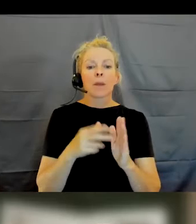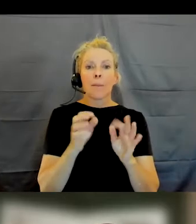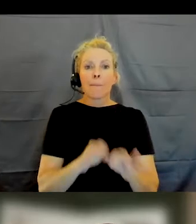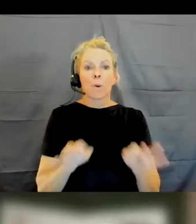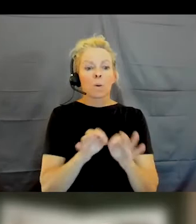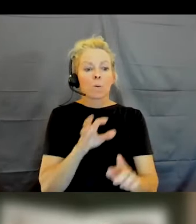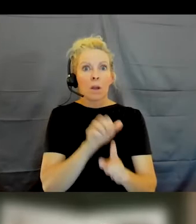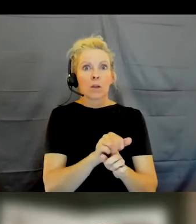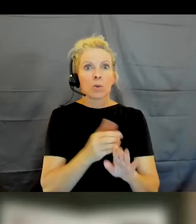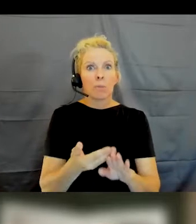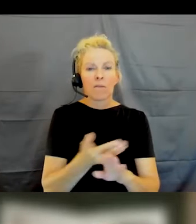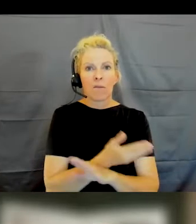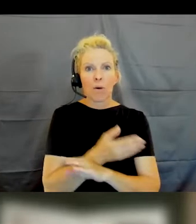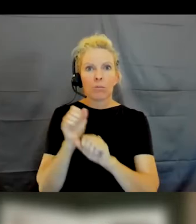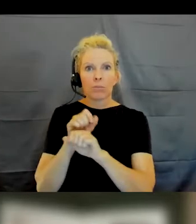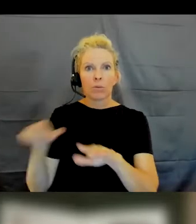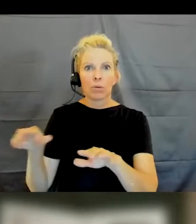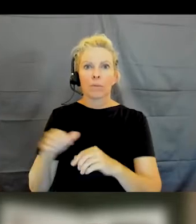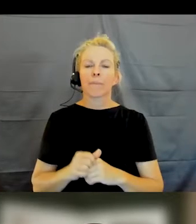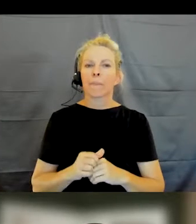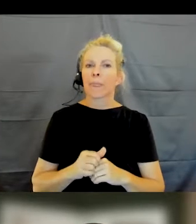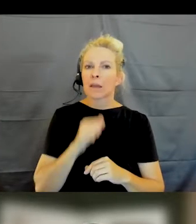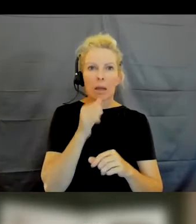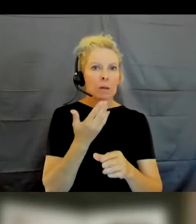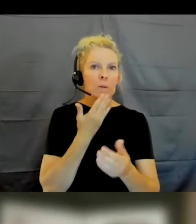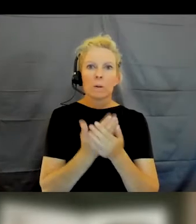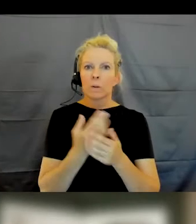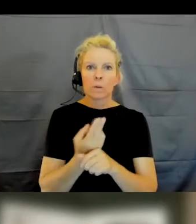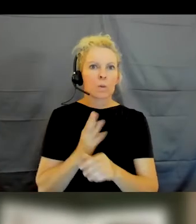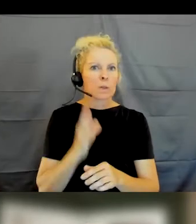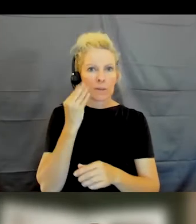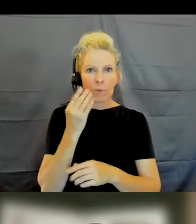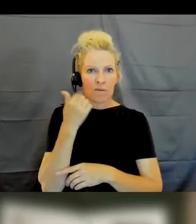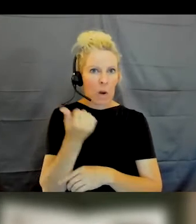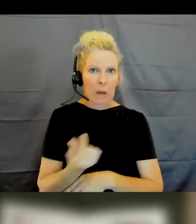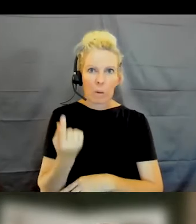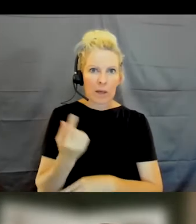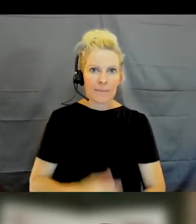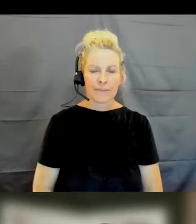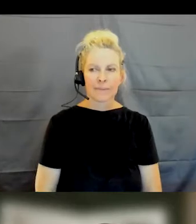they get out because they will not be a good user experience for anybody. So -- and it will